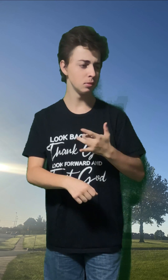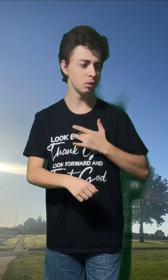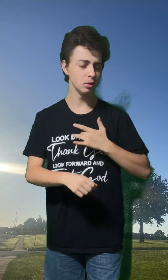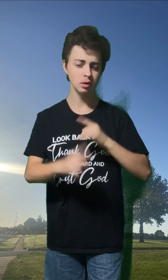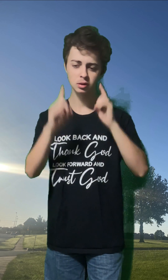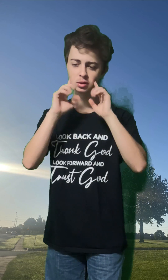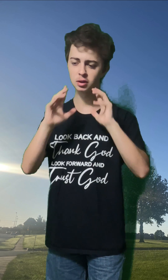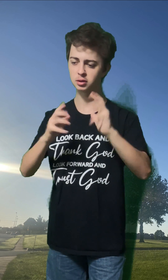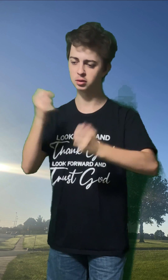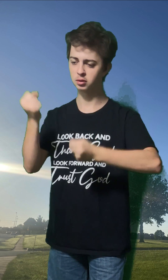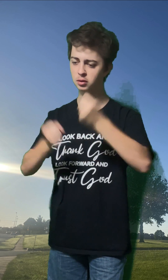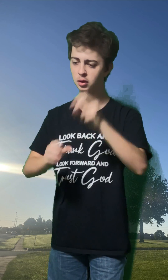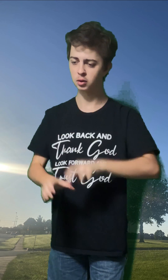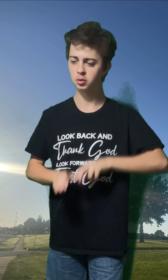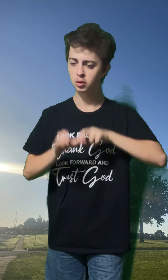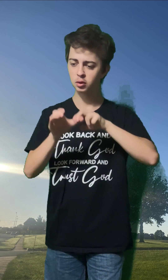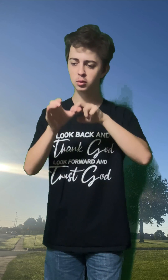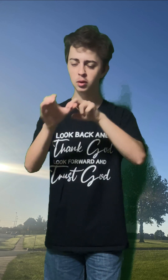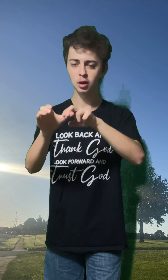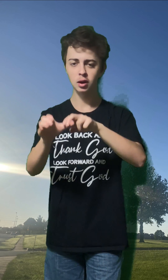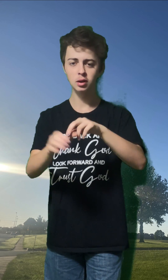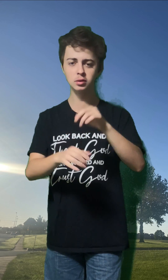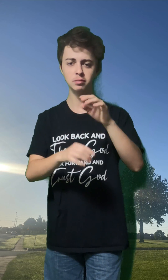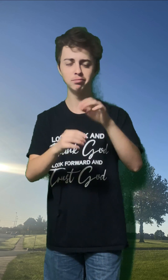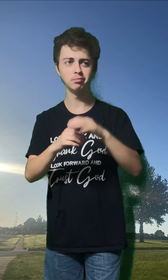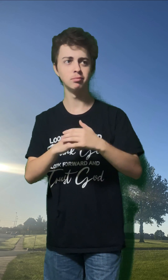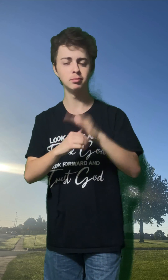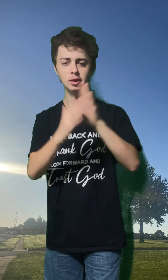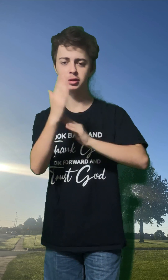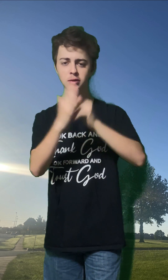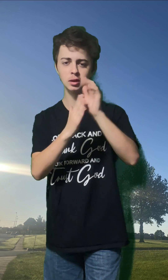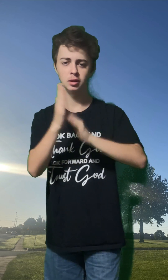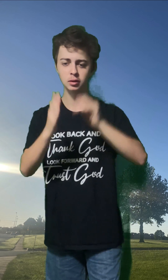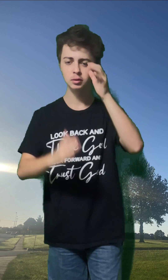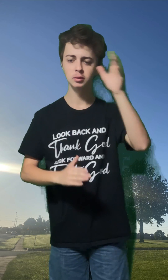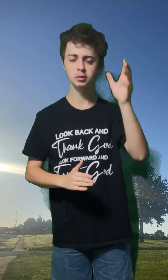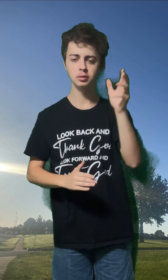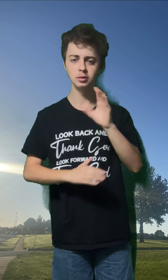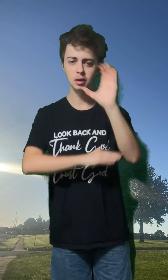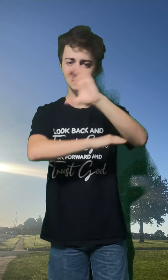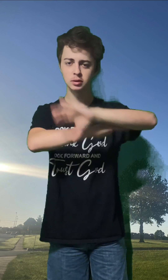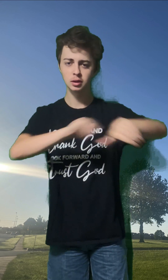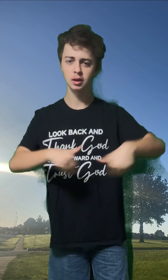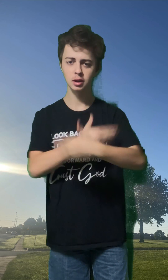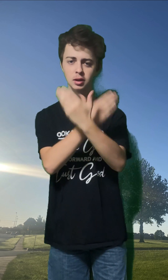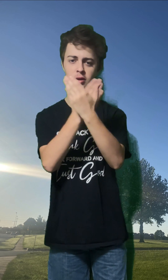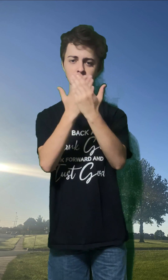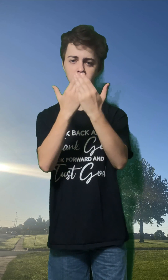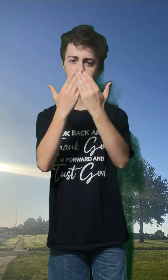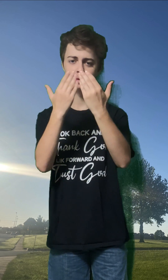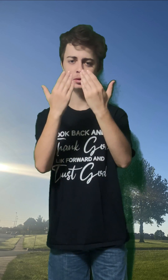The birthdays and the loud car rides The painted sunset skies